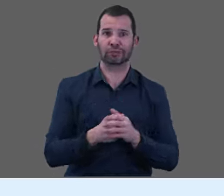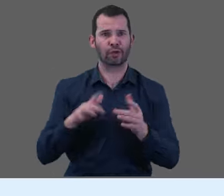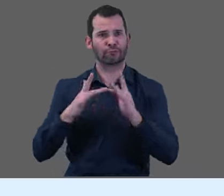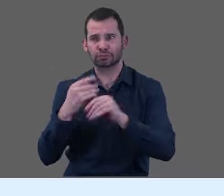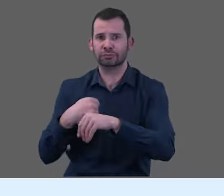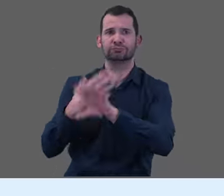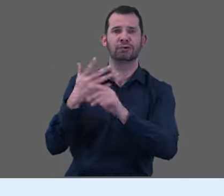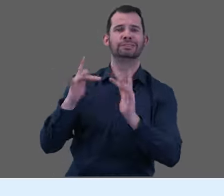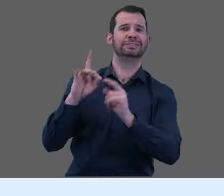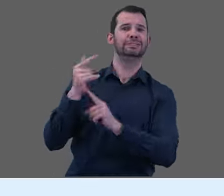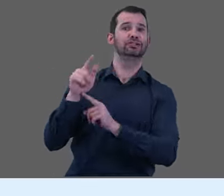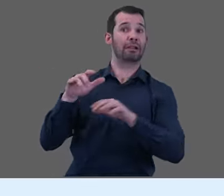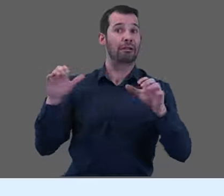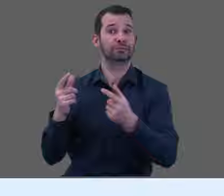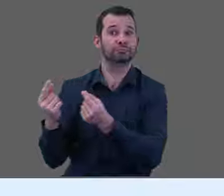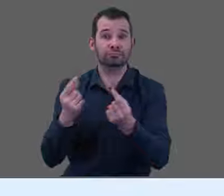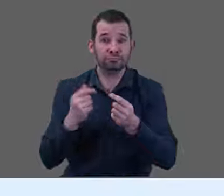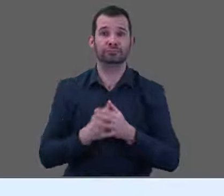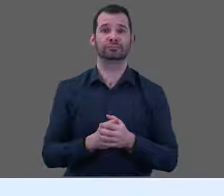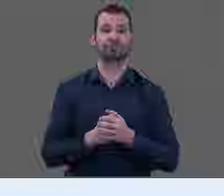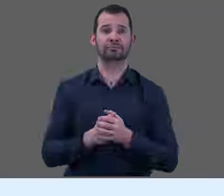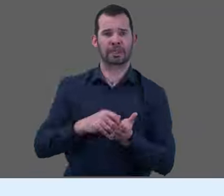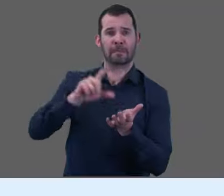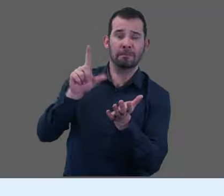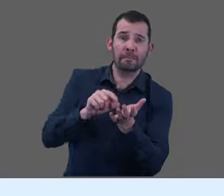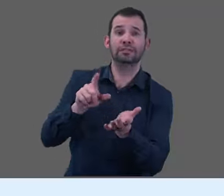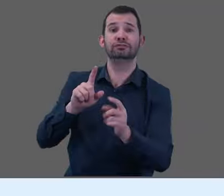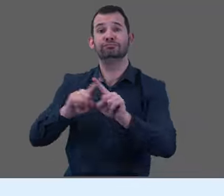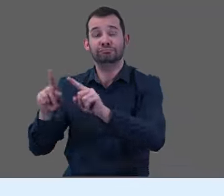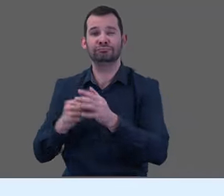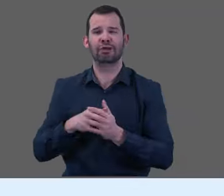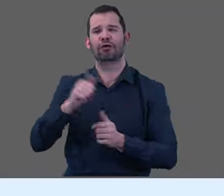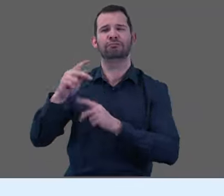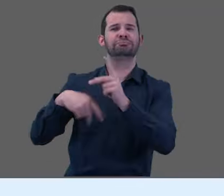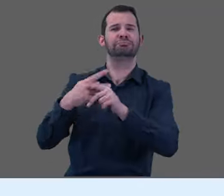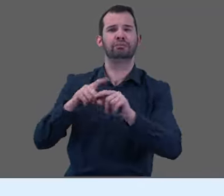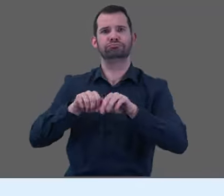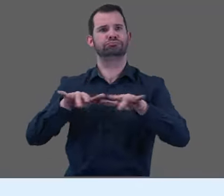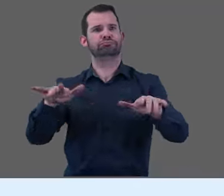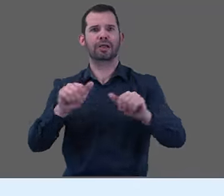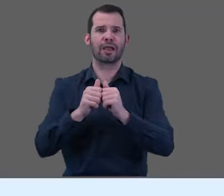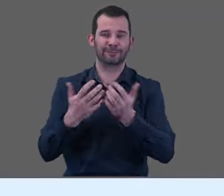virtual or digital activities, publication, and other forms of dissemination.